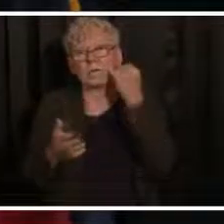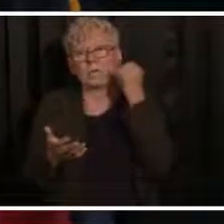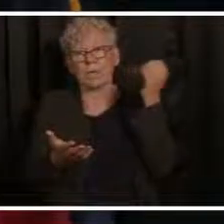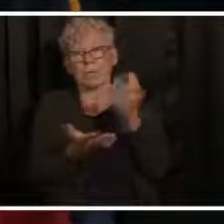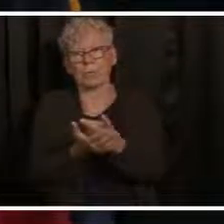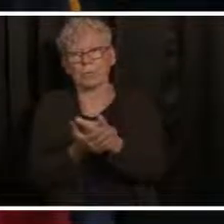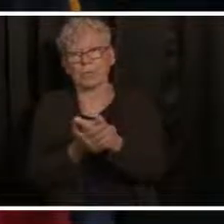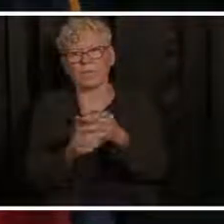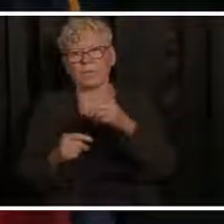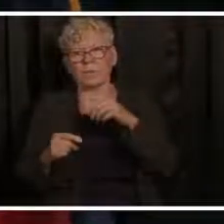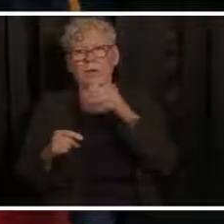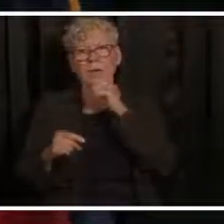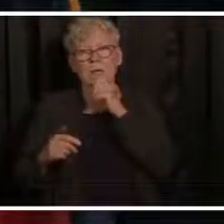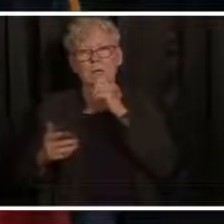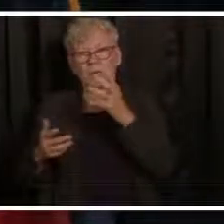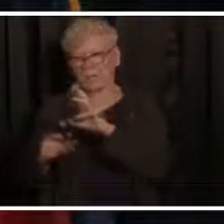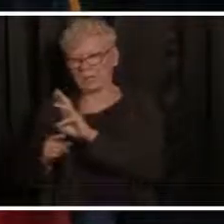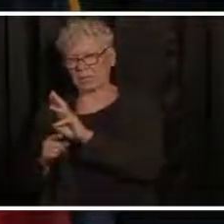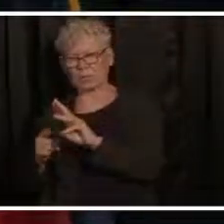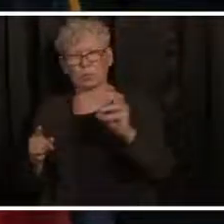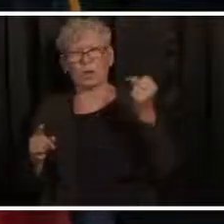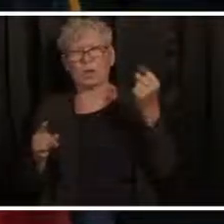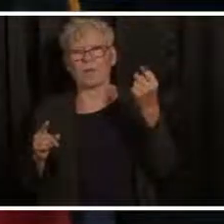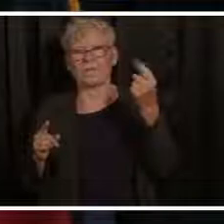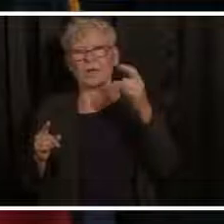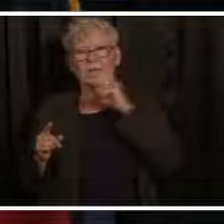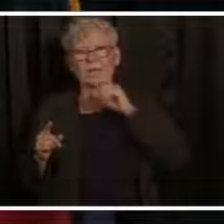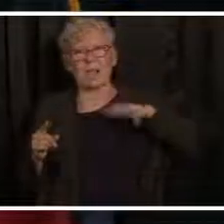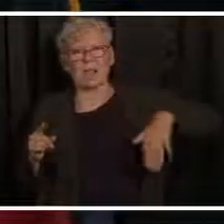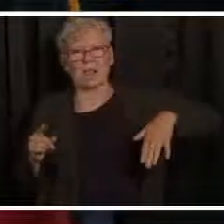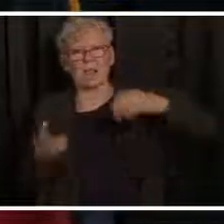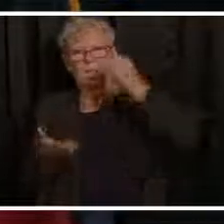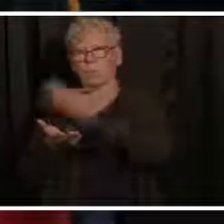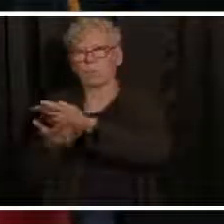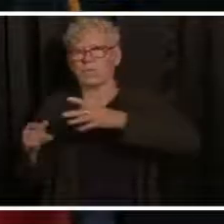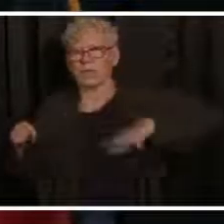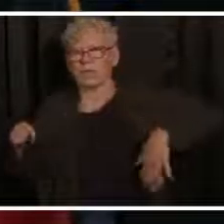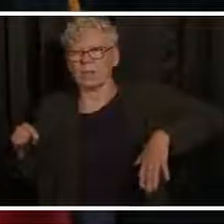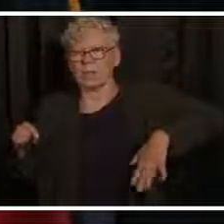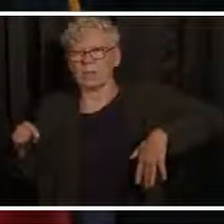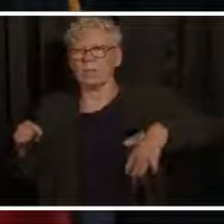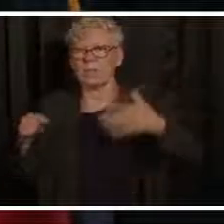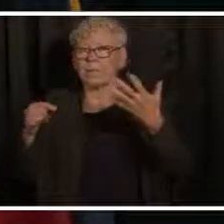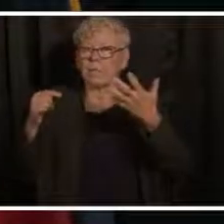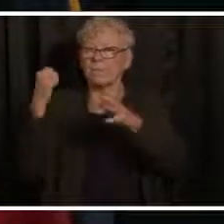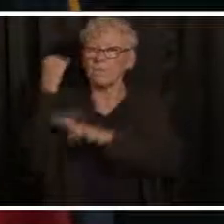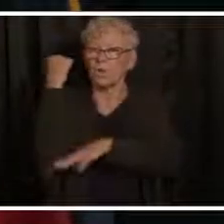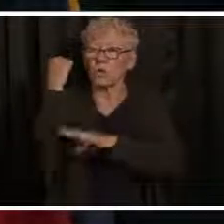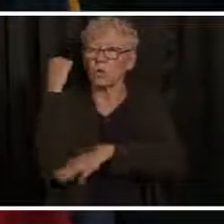imminent uh is our understanding it's likely late fall could be early winter. The other is when uh the Pfizer